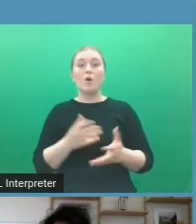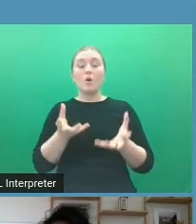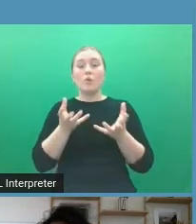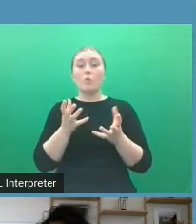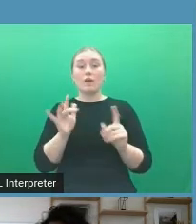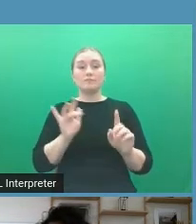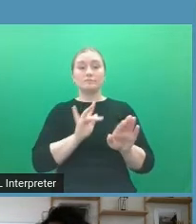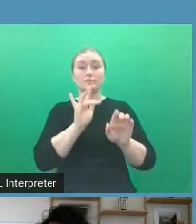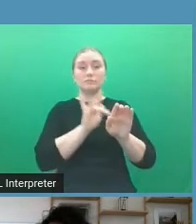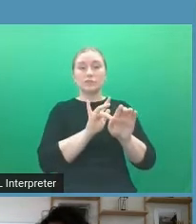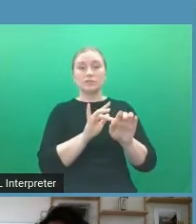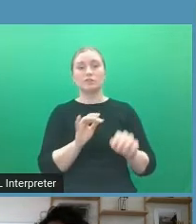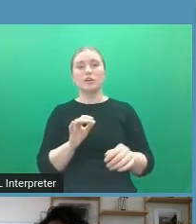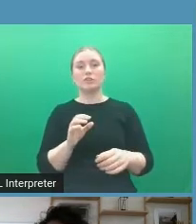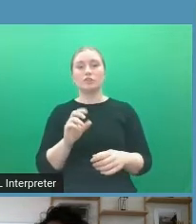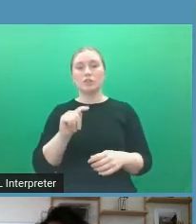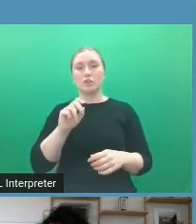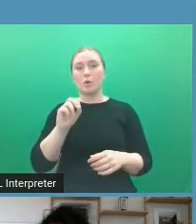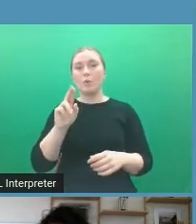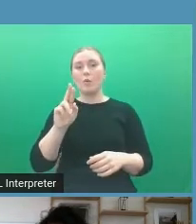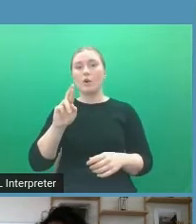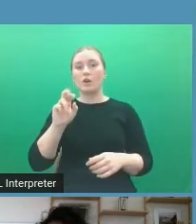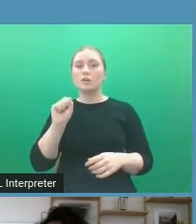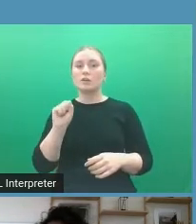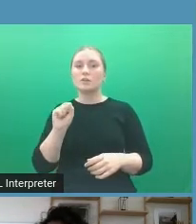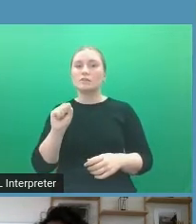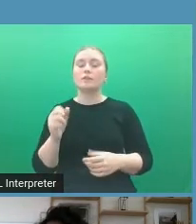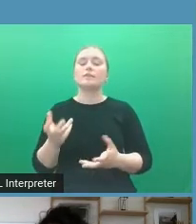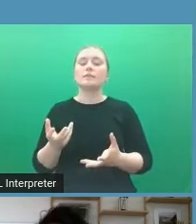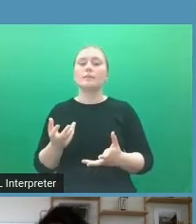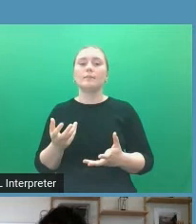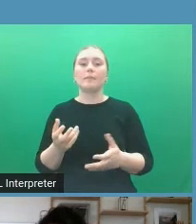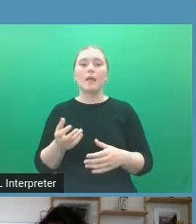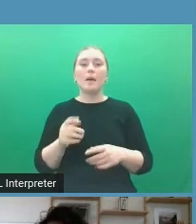we don't want everyone touching the object at all times, but what are the scenarios under